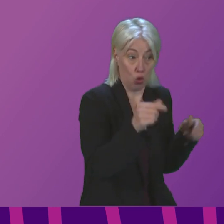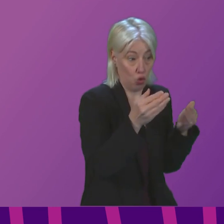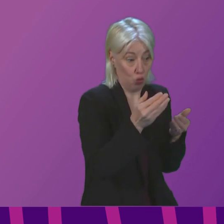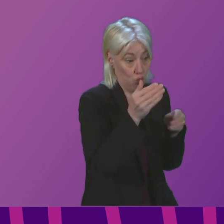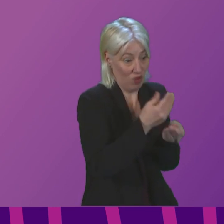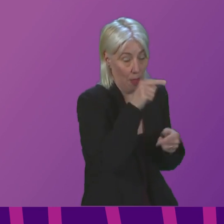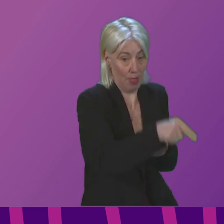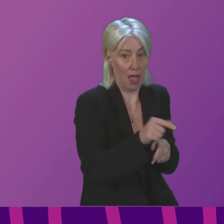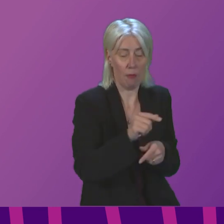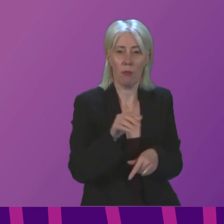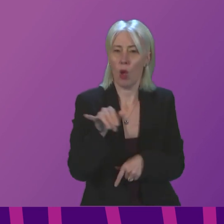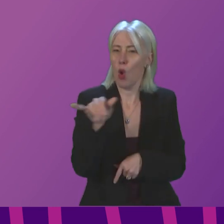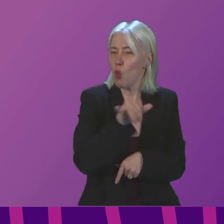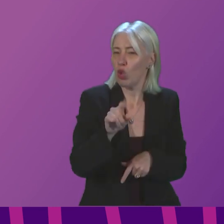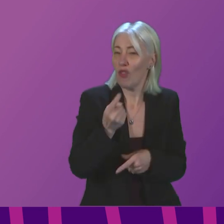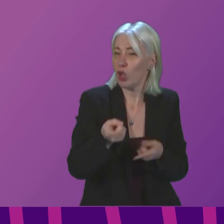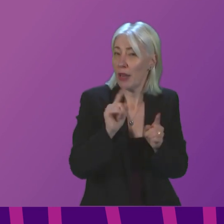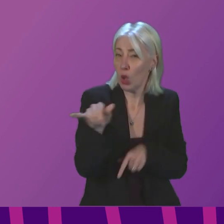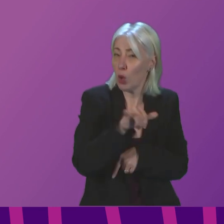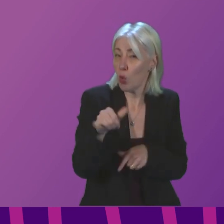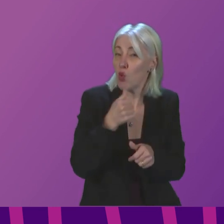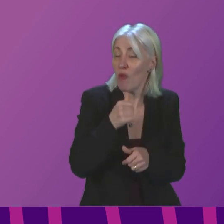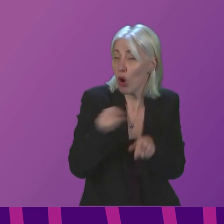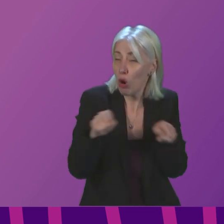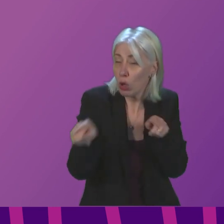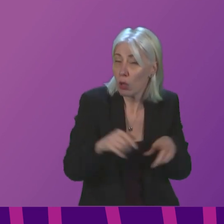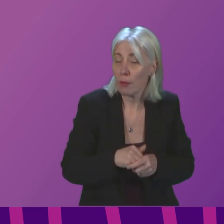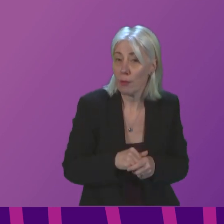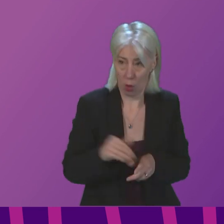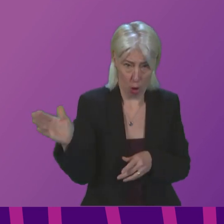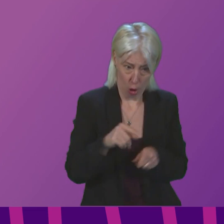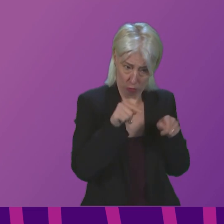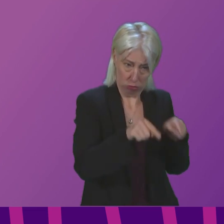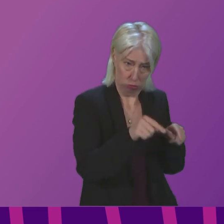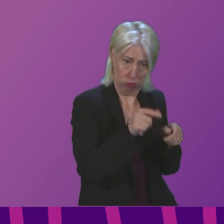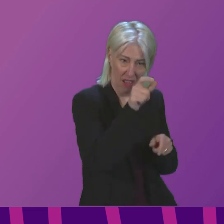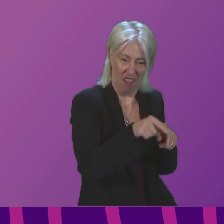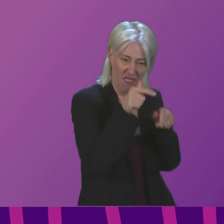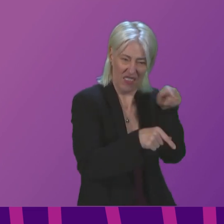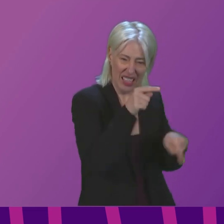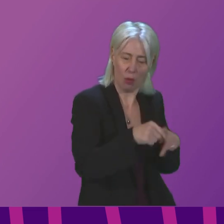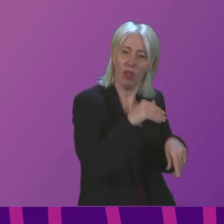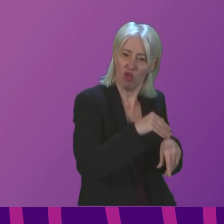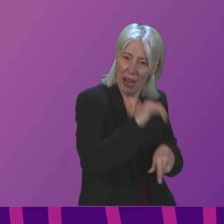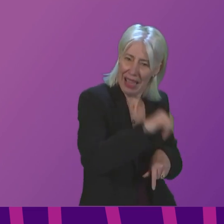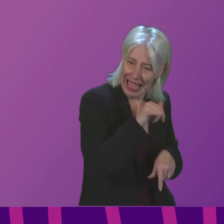We should all be on the side of victims of crime, but we should also all be on the side